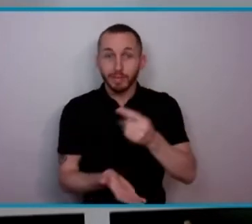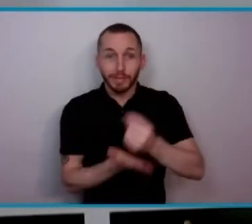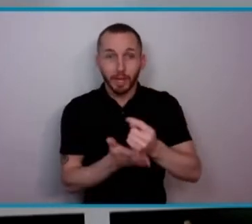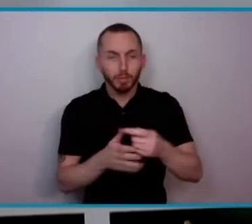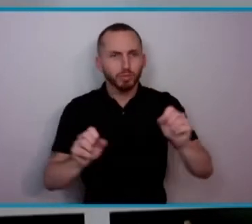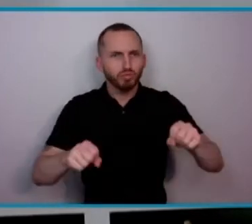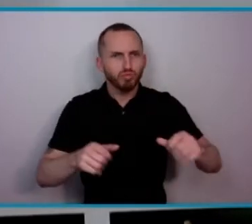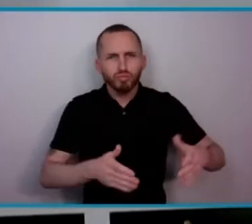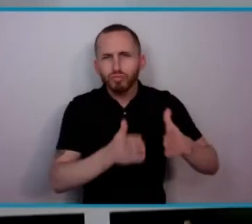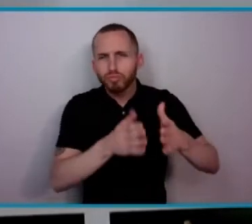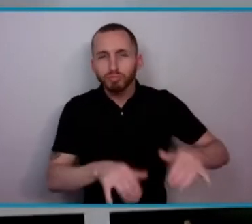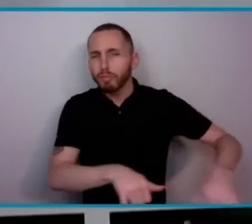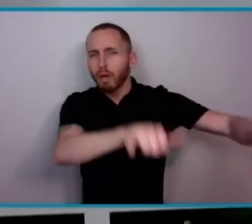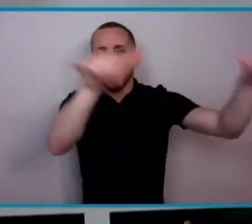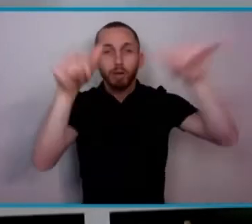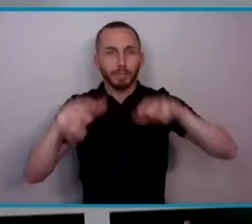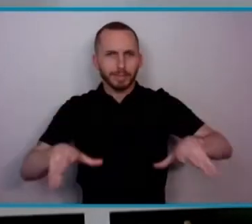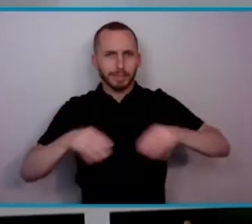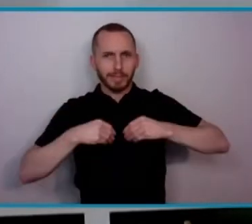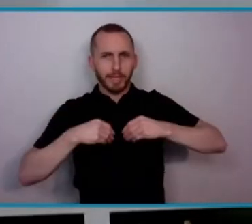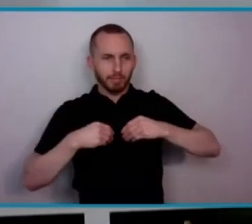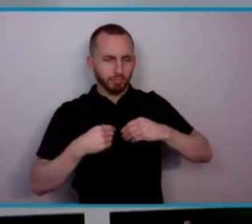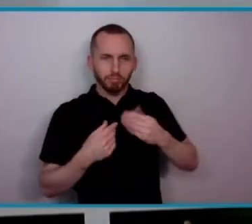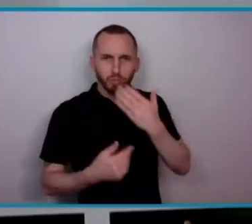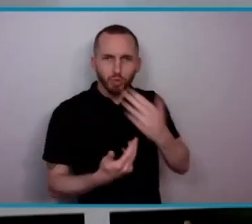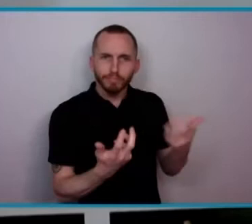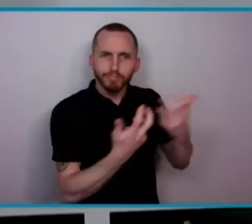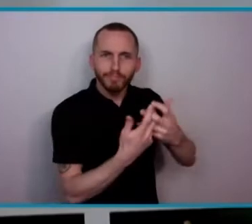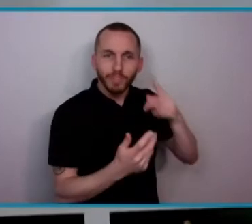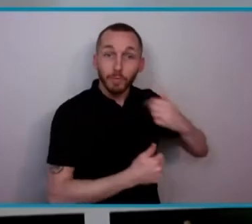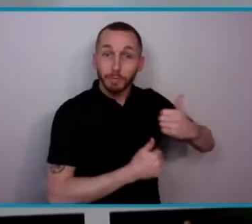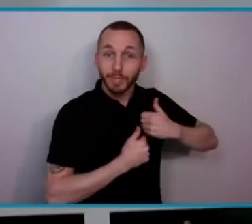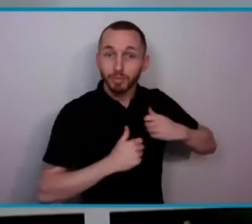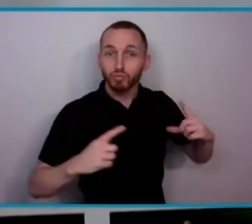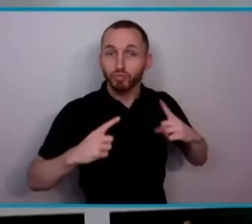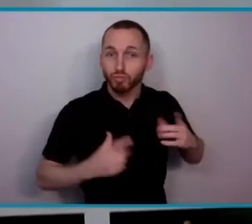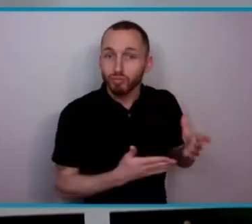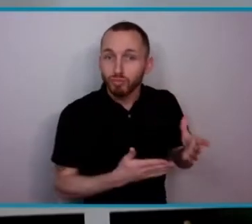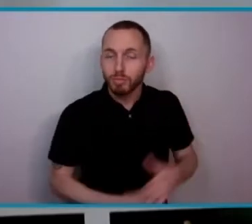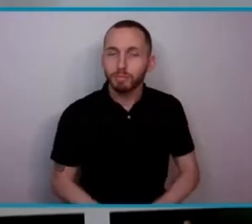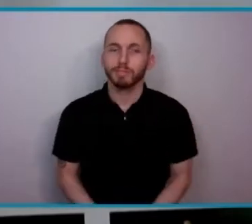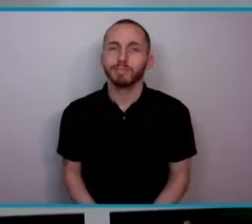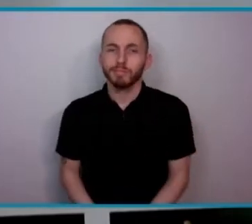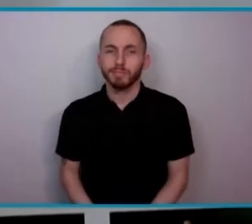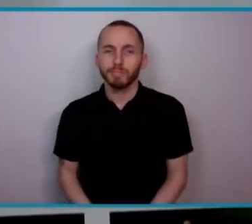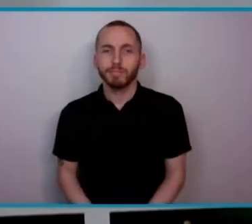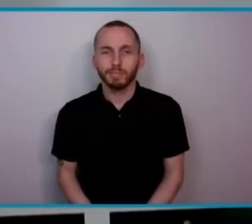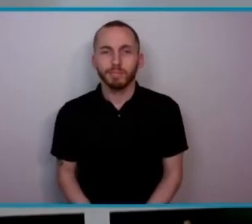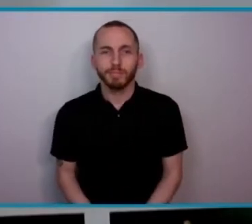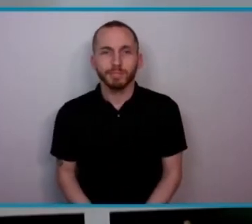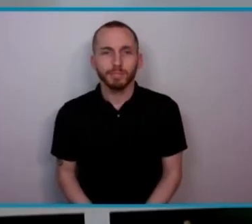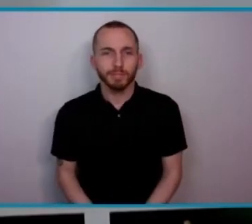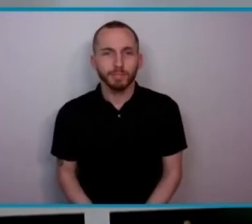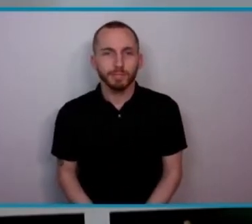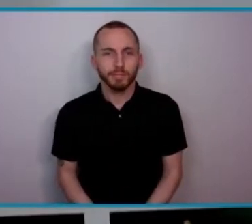members. That it is you know to look if there's some preliminary evidence that it's effective and